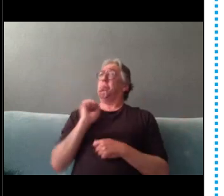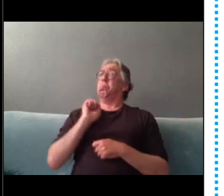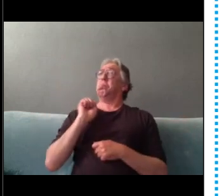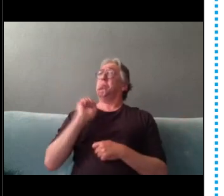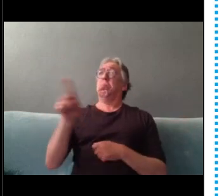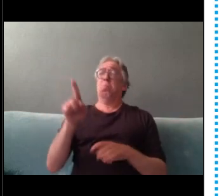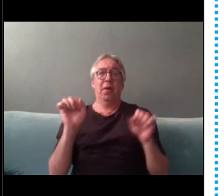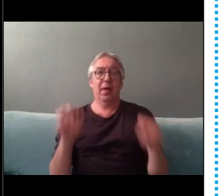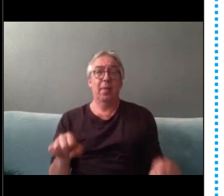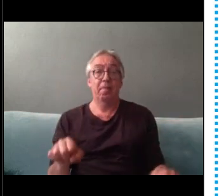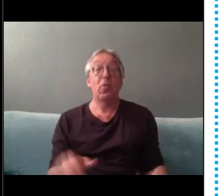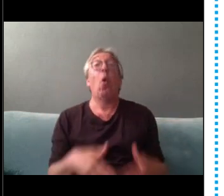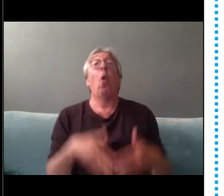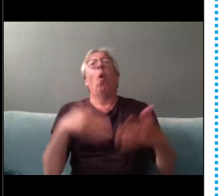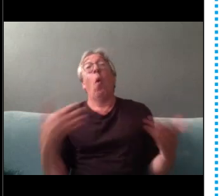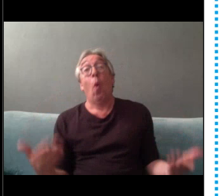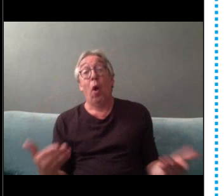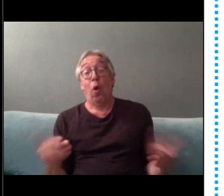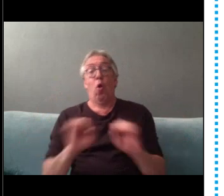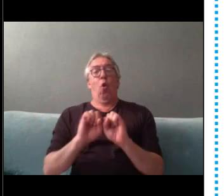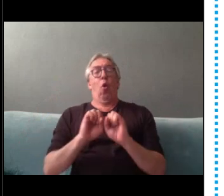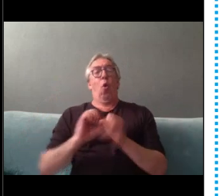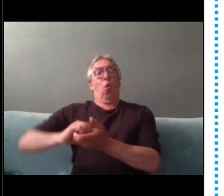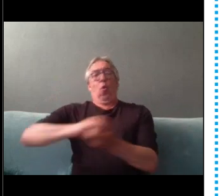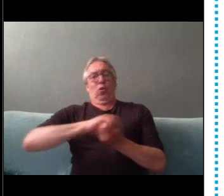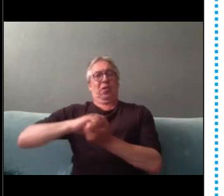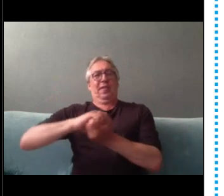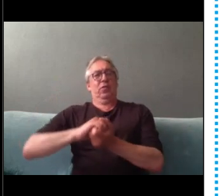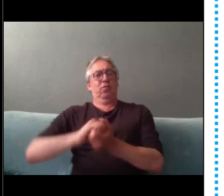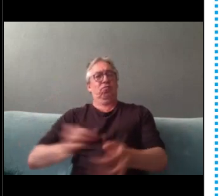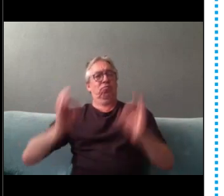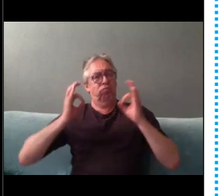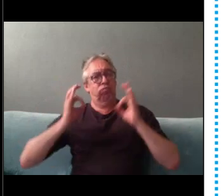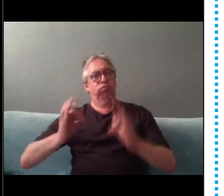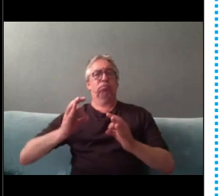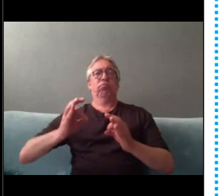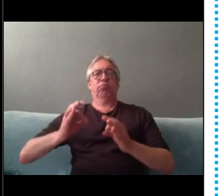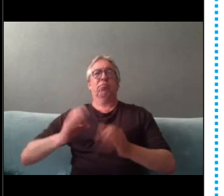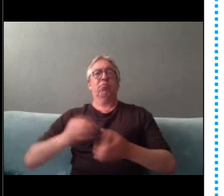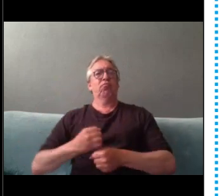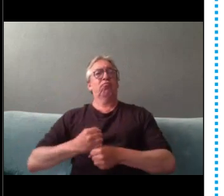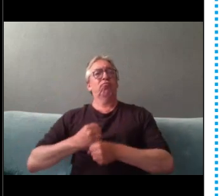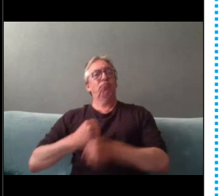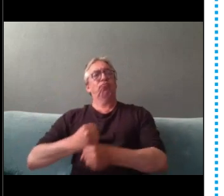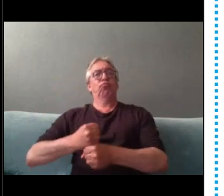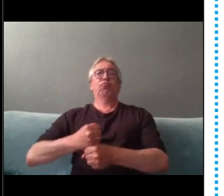as a part of an organization as a more official position. And please subscribe to our newsletter.